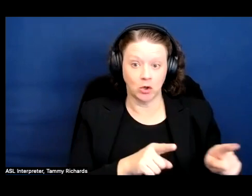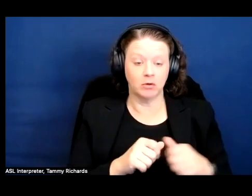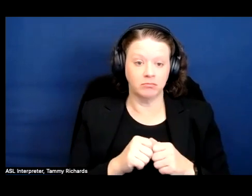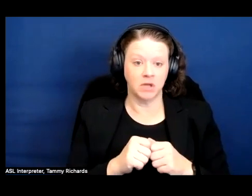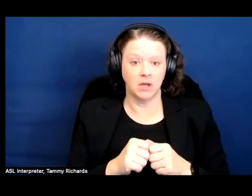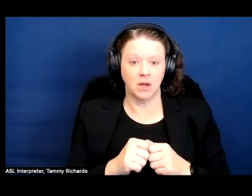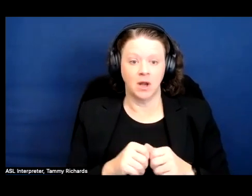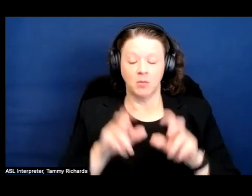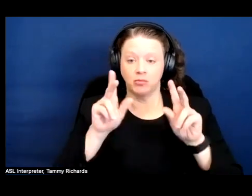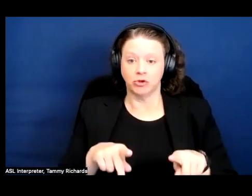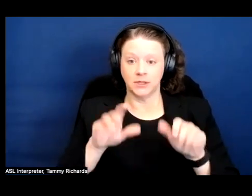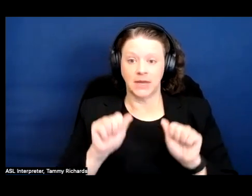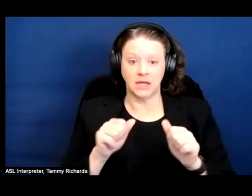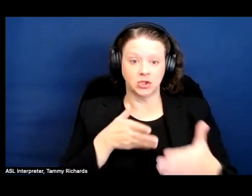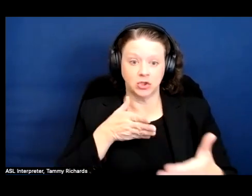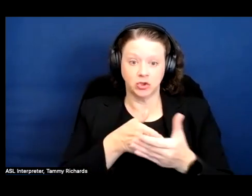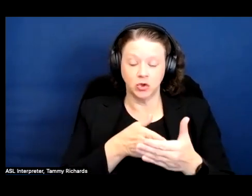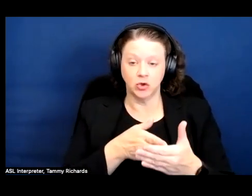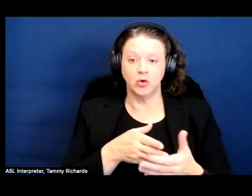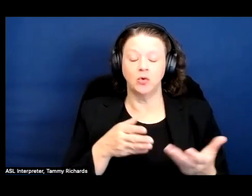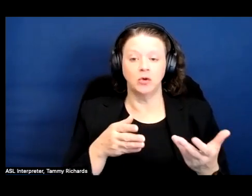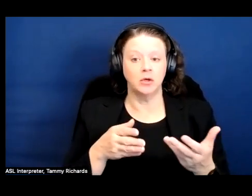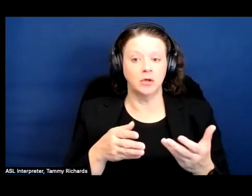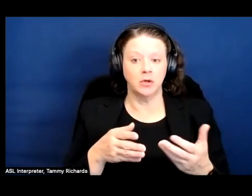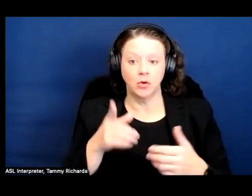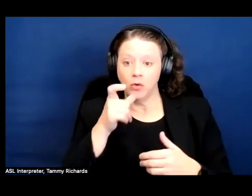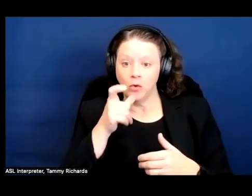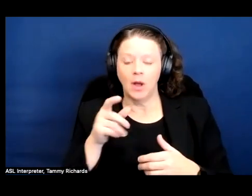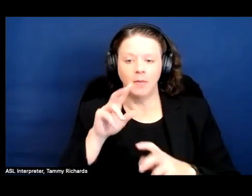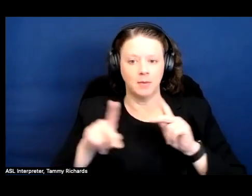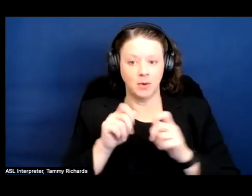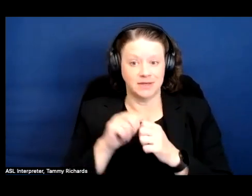on their application, or service animals, because it tells the landlord